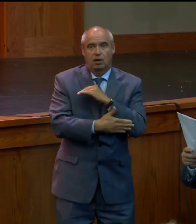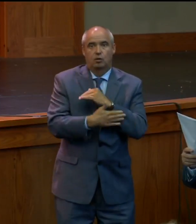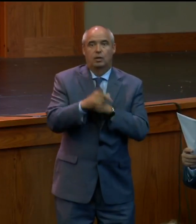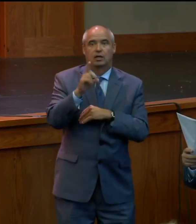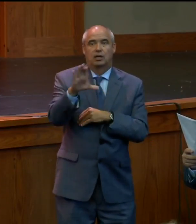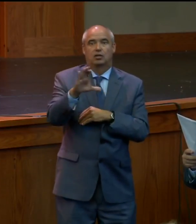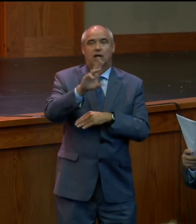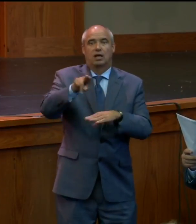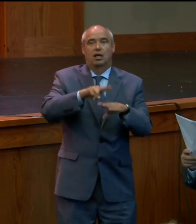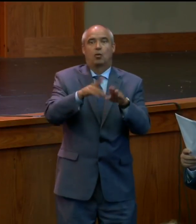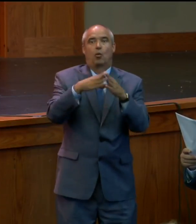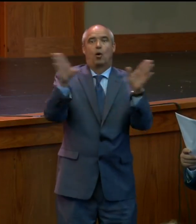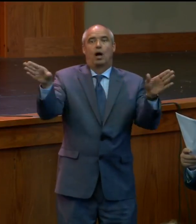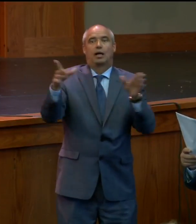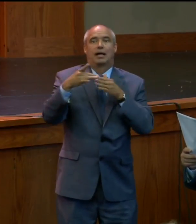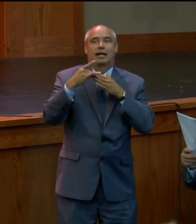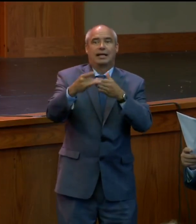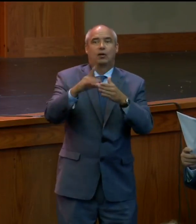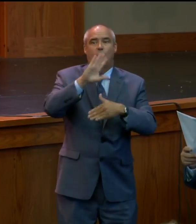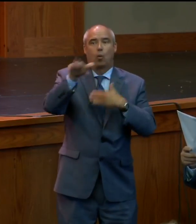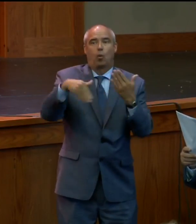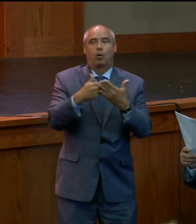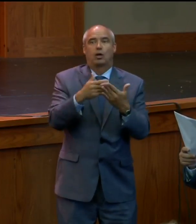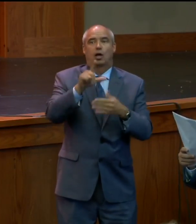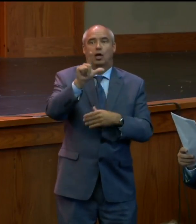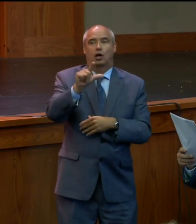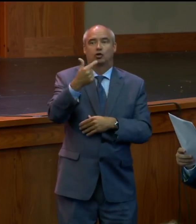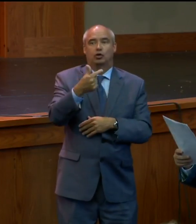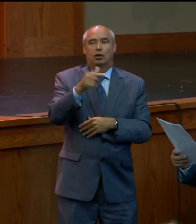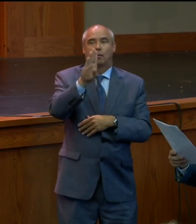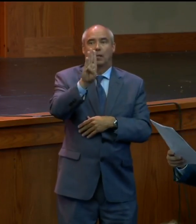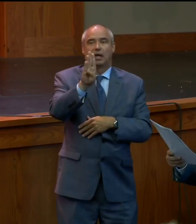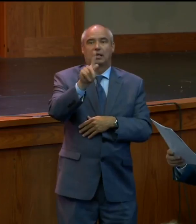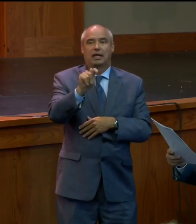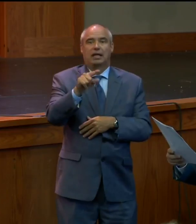NATIONWIDE LEADER ON ALL MATTERS LGBTQ.